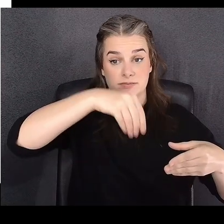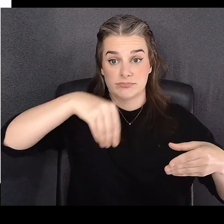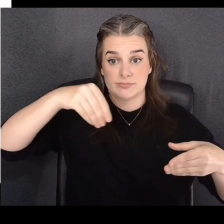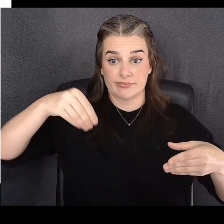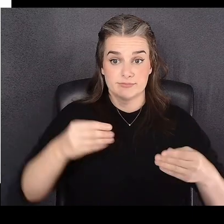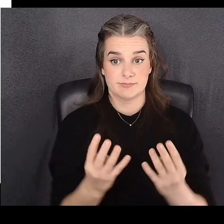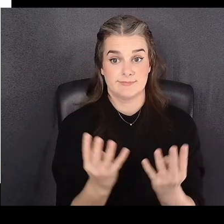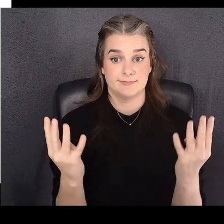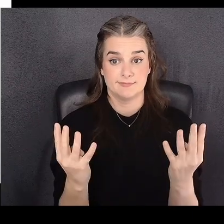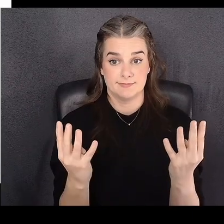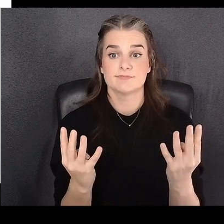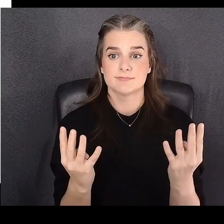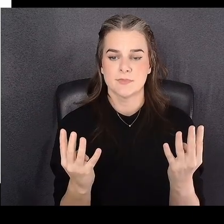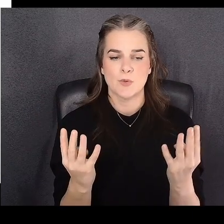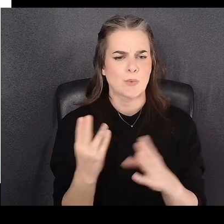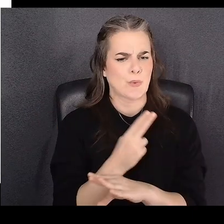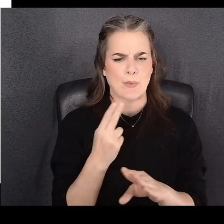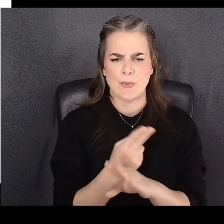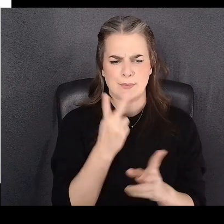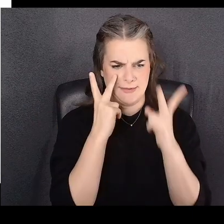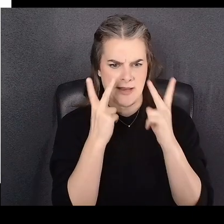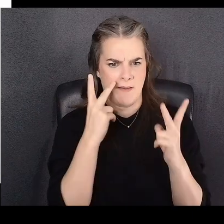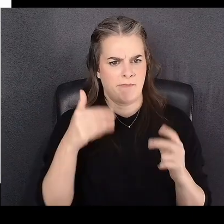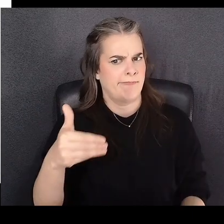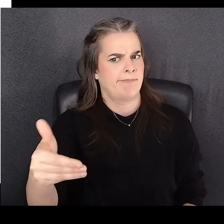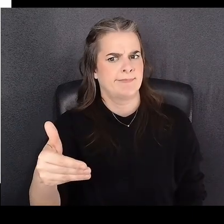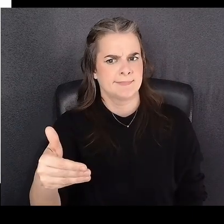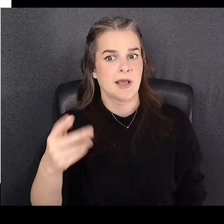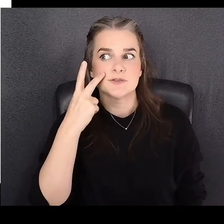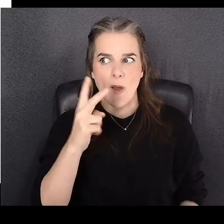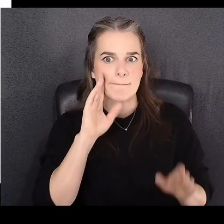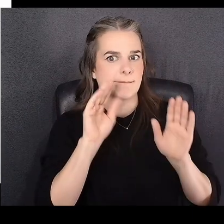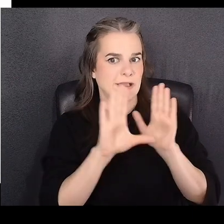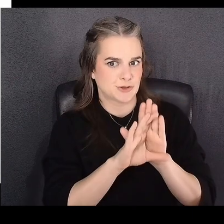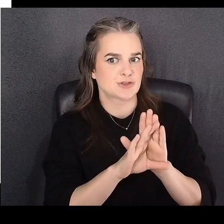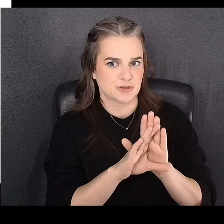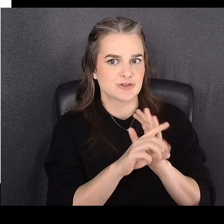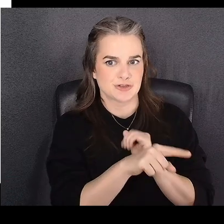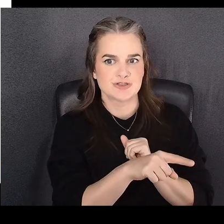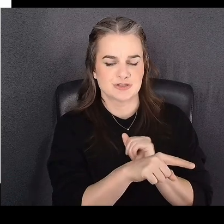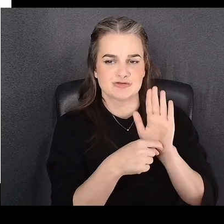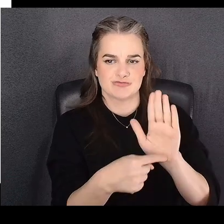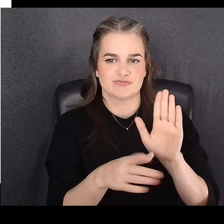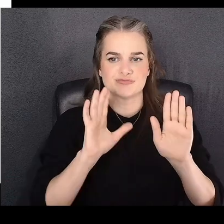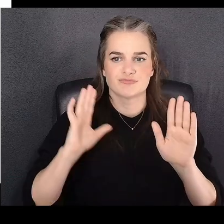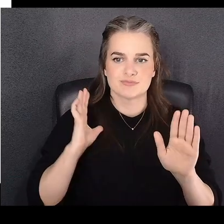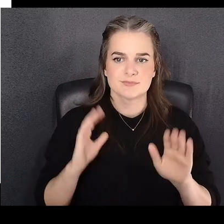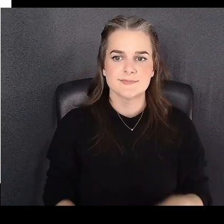We see them all the time. I showed you a picture of them. But you can also change different graph styles